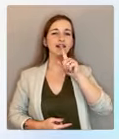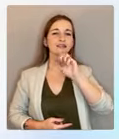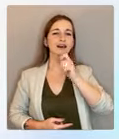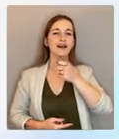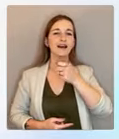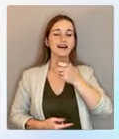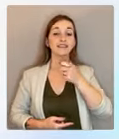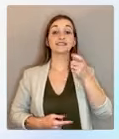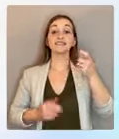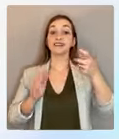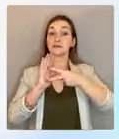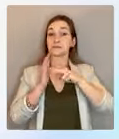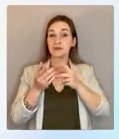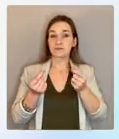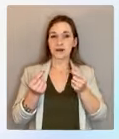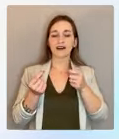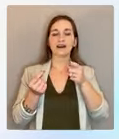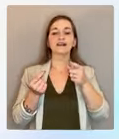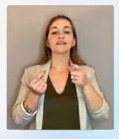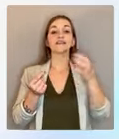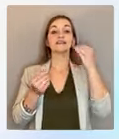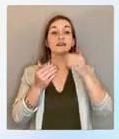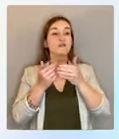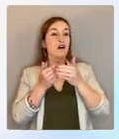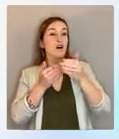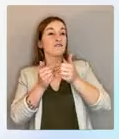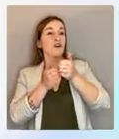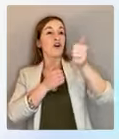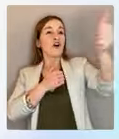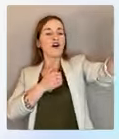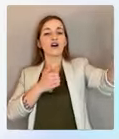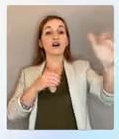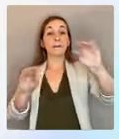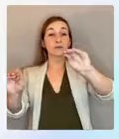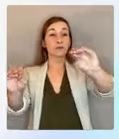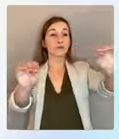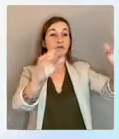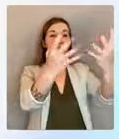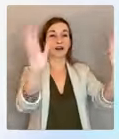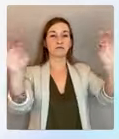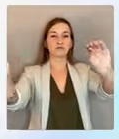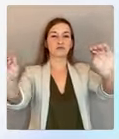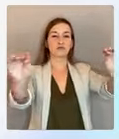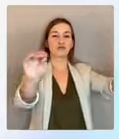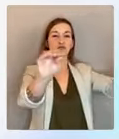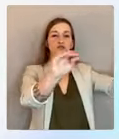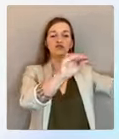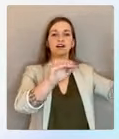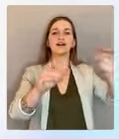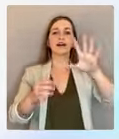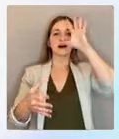but as soon as the camera starts moving, you instantly know how far away the pillars are, how far away the goal is.